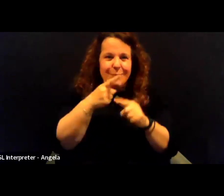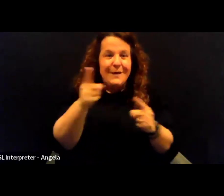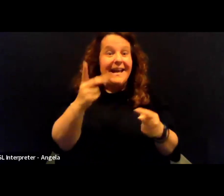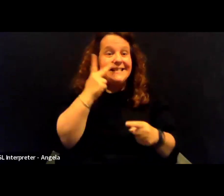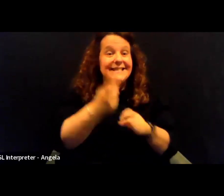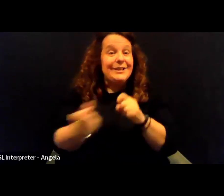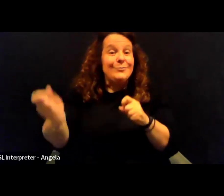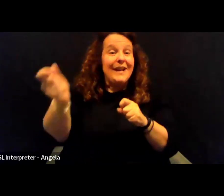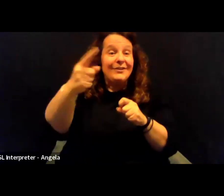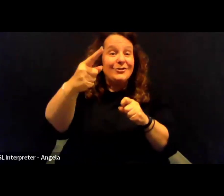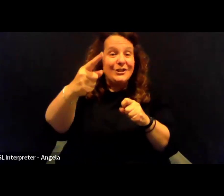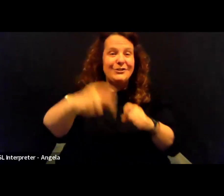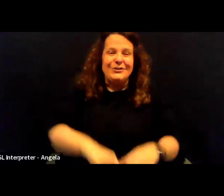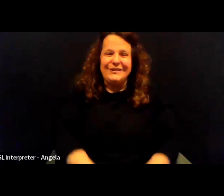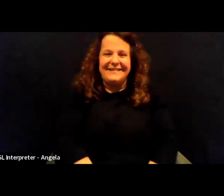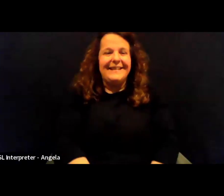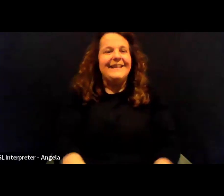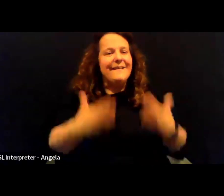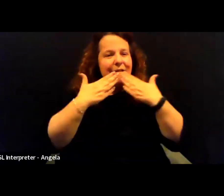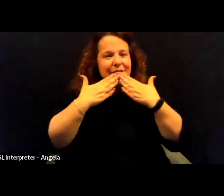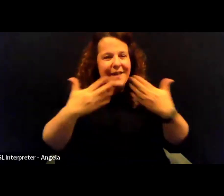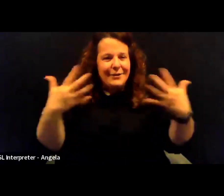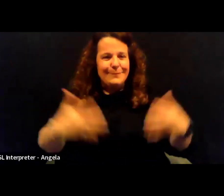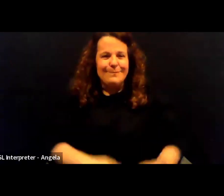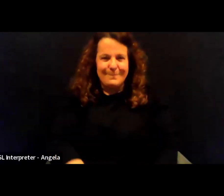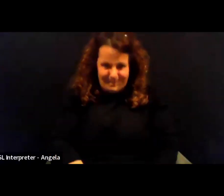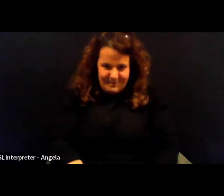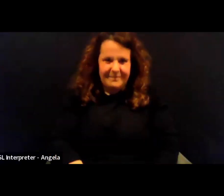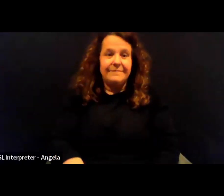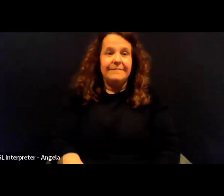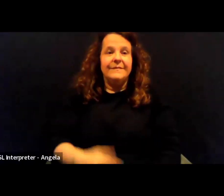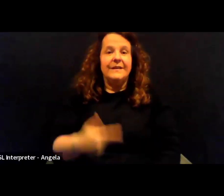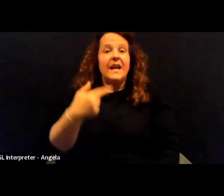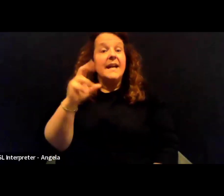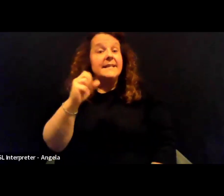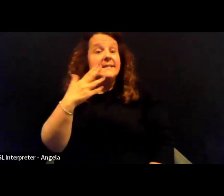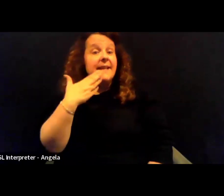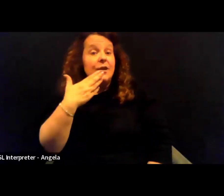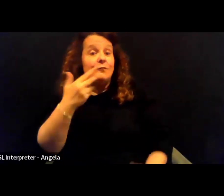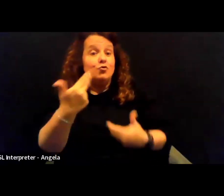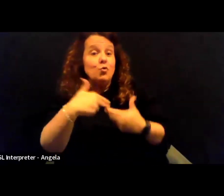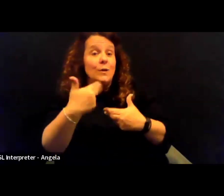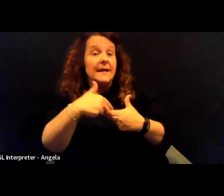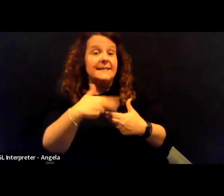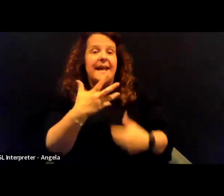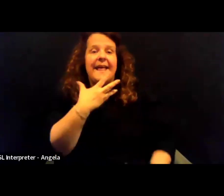Thank you. Thank you everybody for joining us today and thank you to the panelists for, for sharing